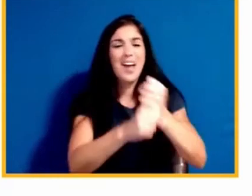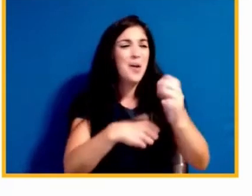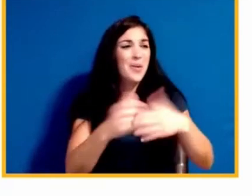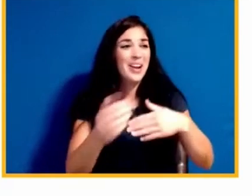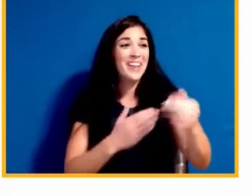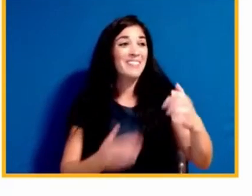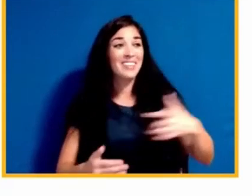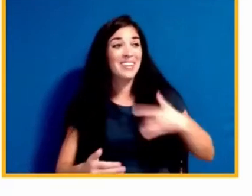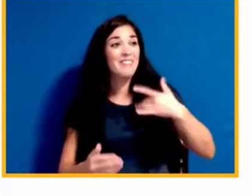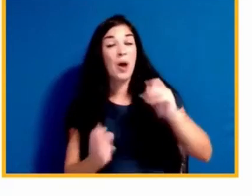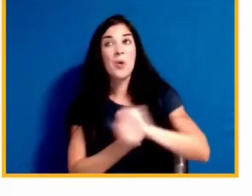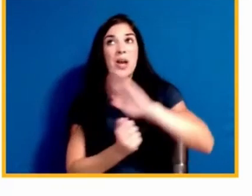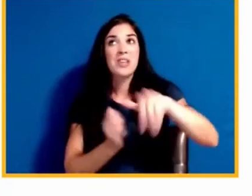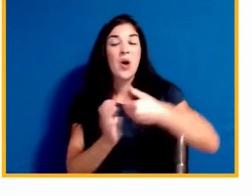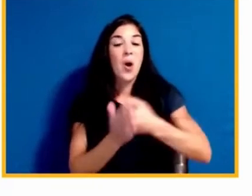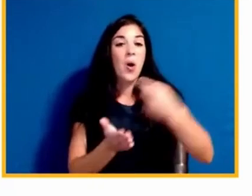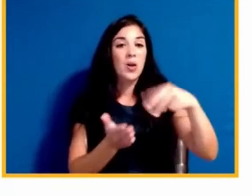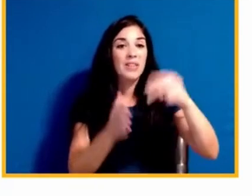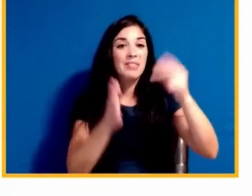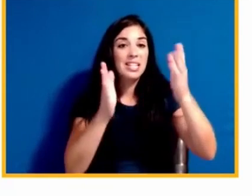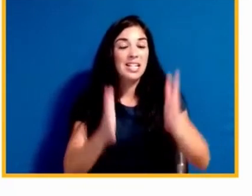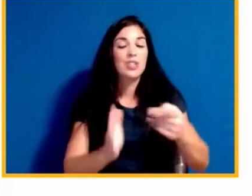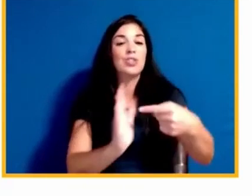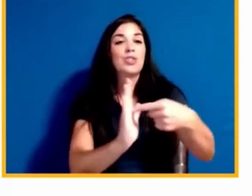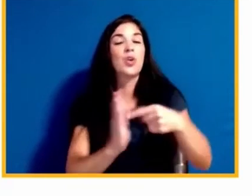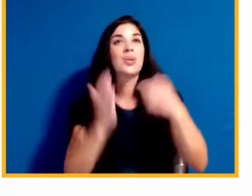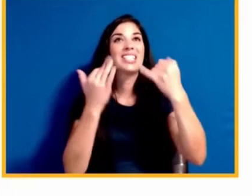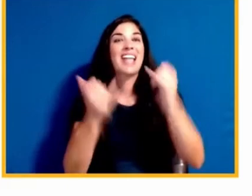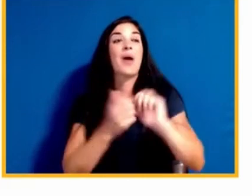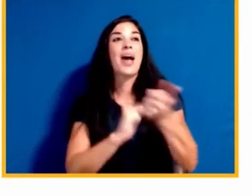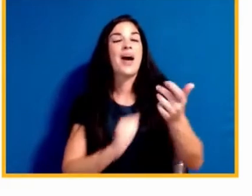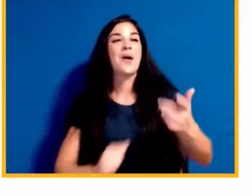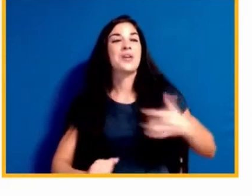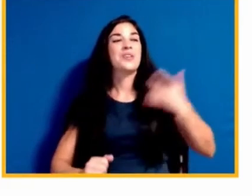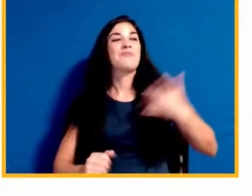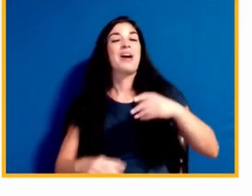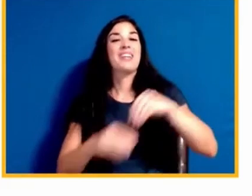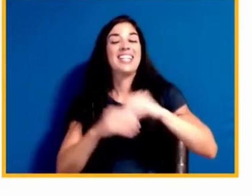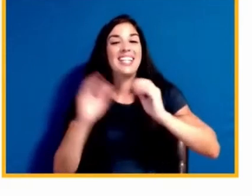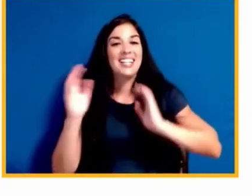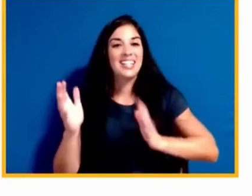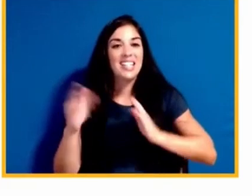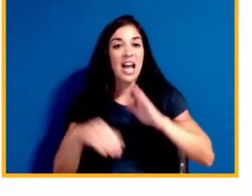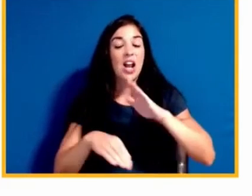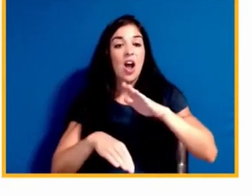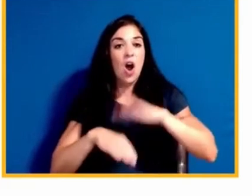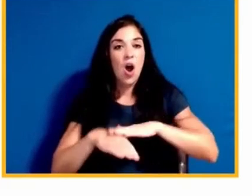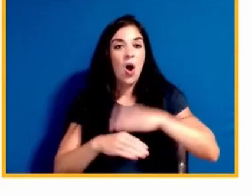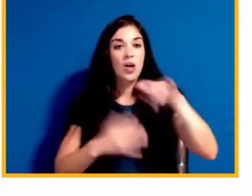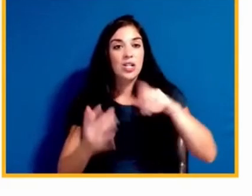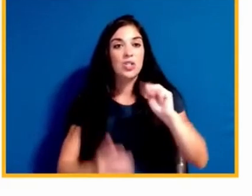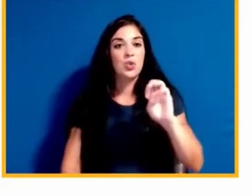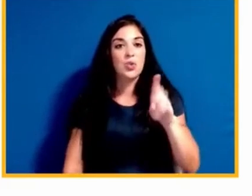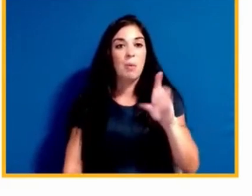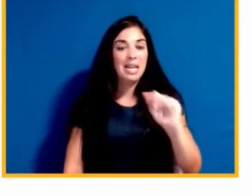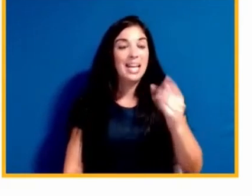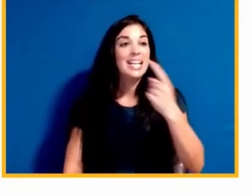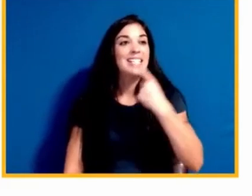from all of these dancers. Show us right now how you felt in the chat, on social media, tell us what your favorite moments were, who your